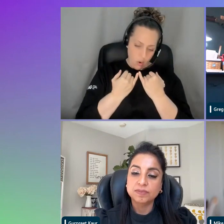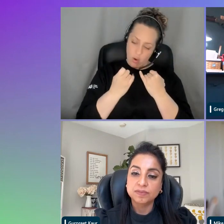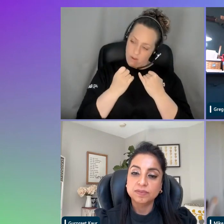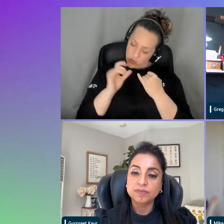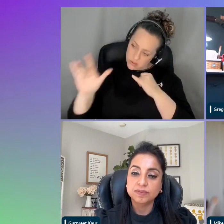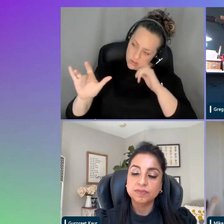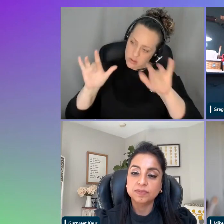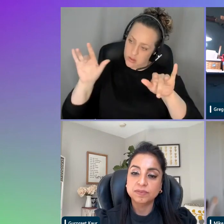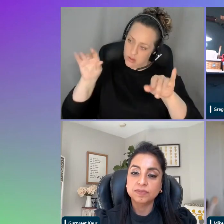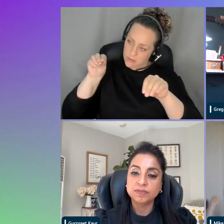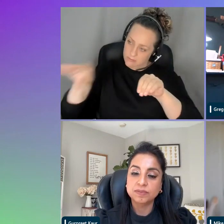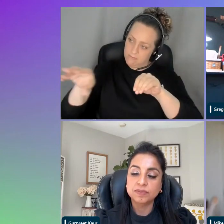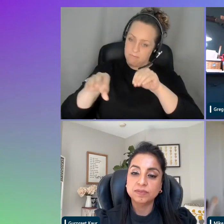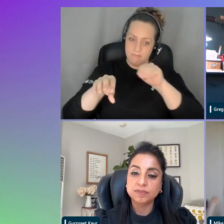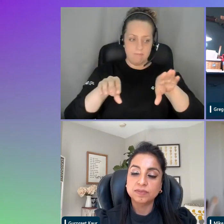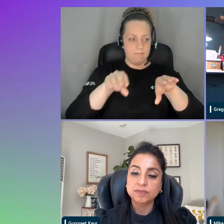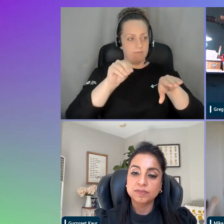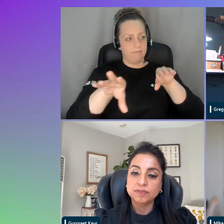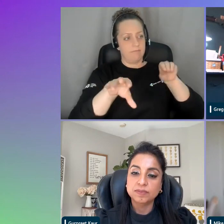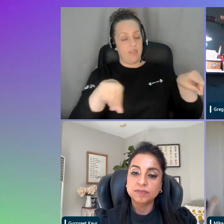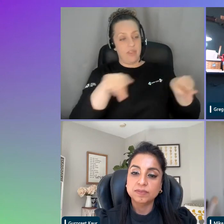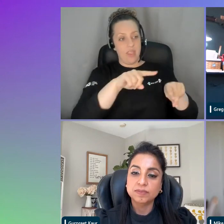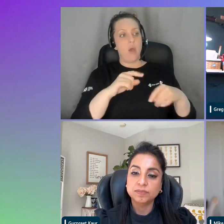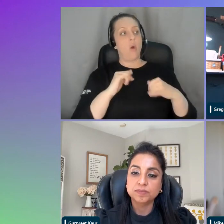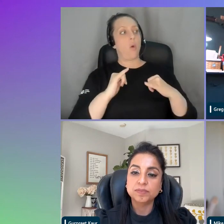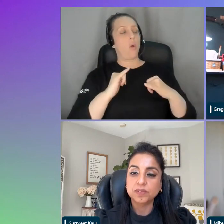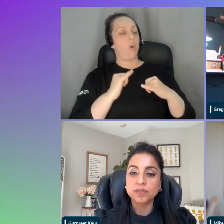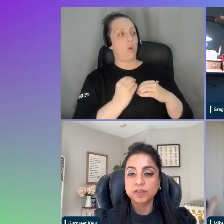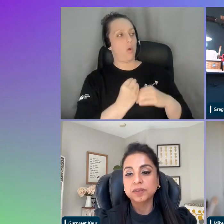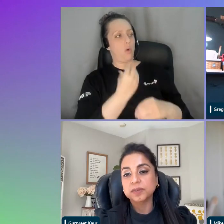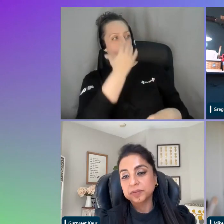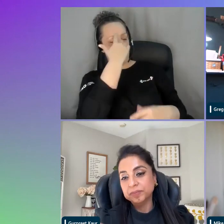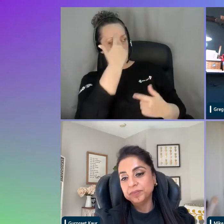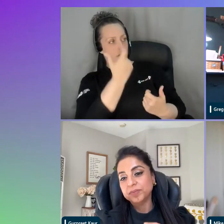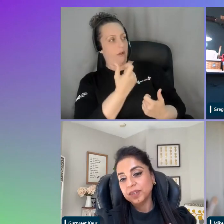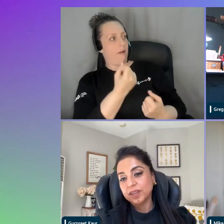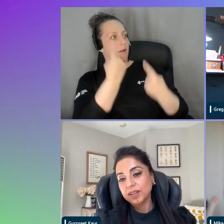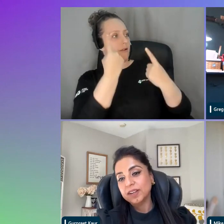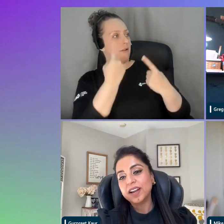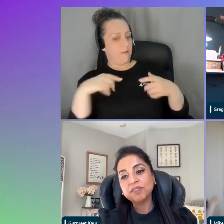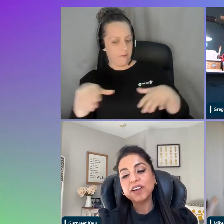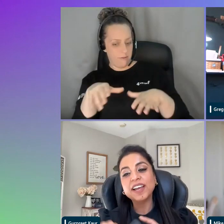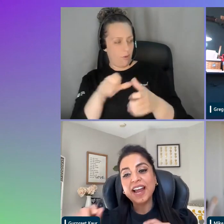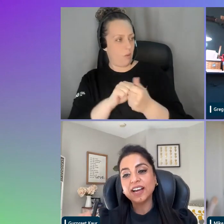enough, just yourself. You really have to figure out ways to scale your message and get people to understand this and be